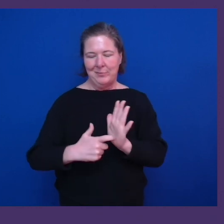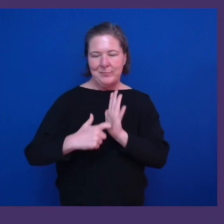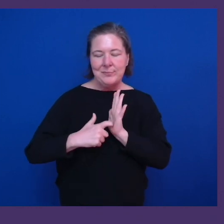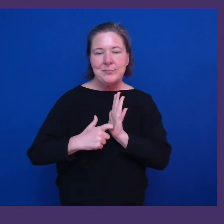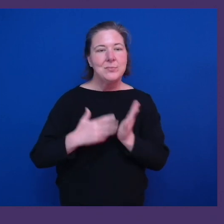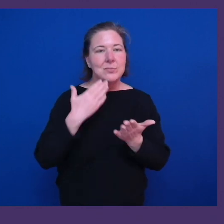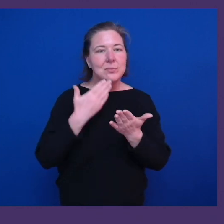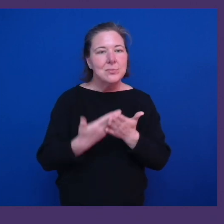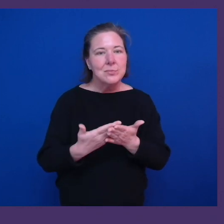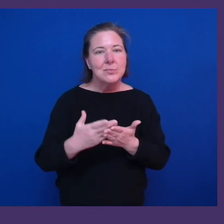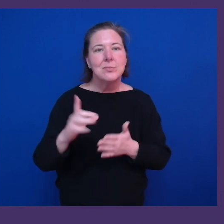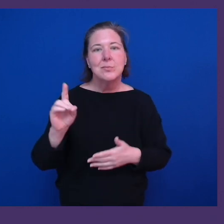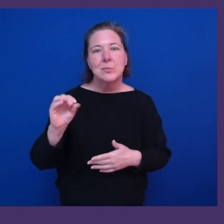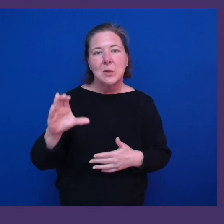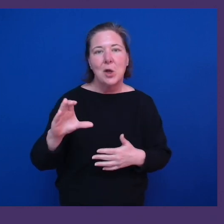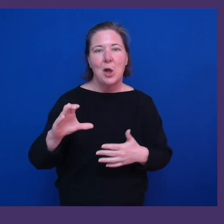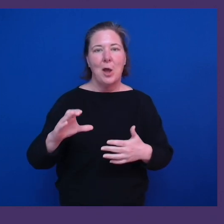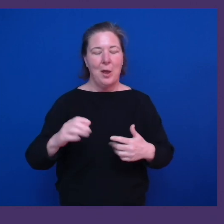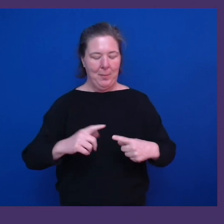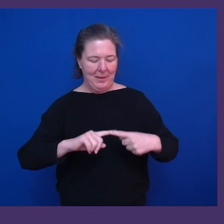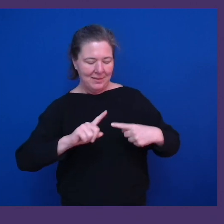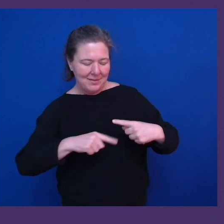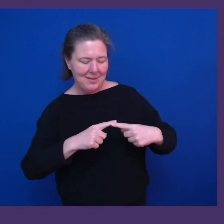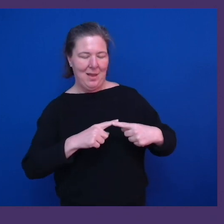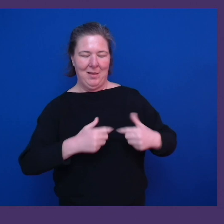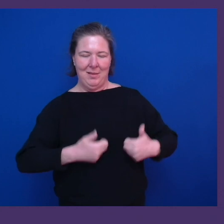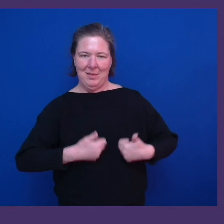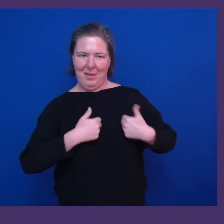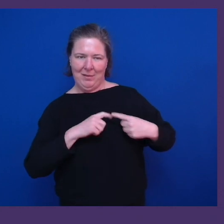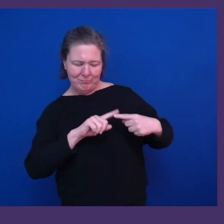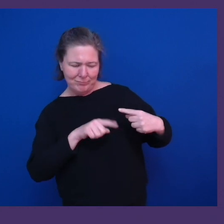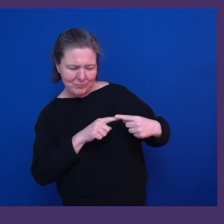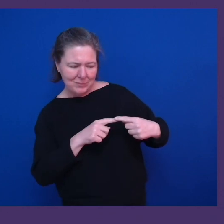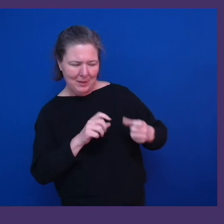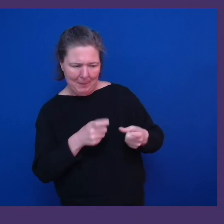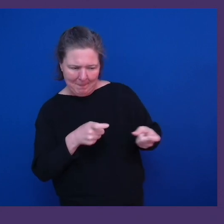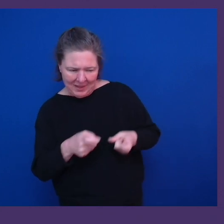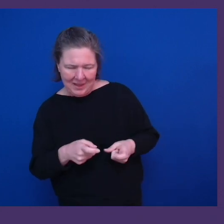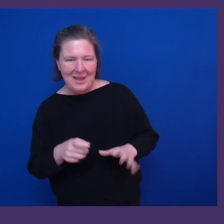And that's sort of the unsexy part of generative AI solutions